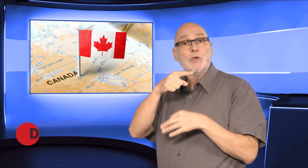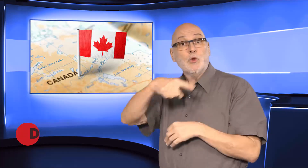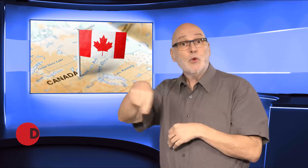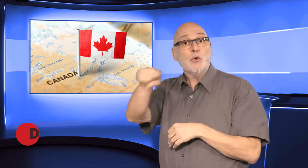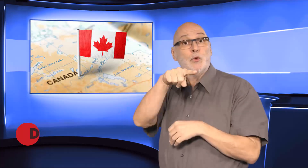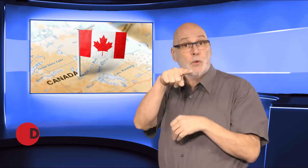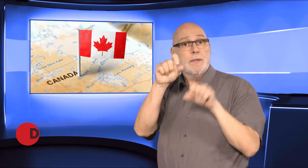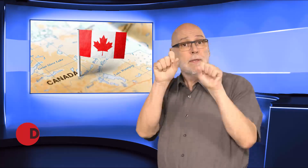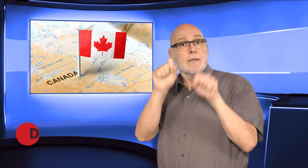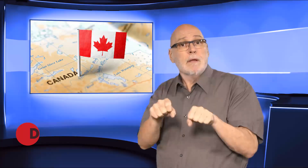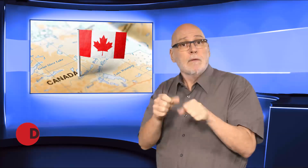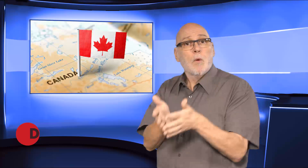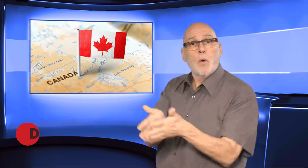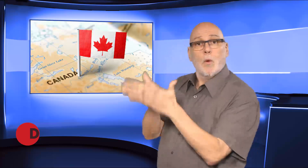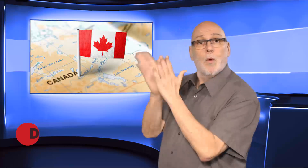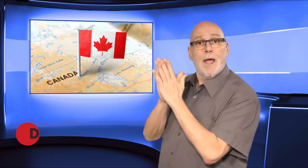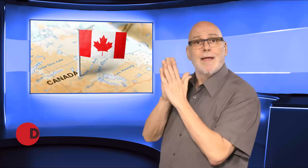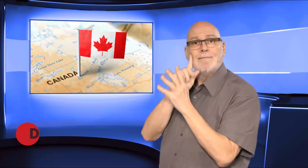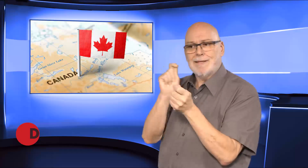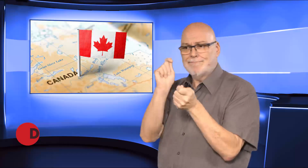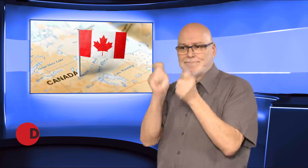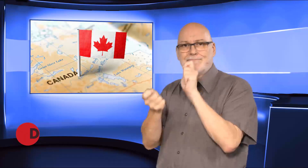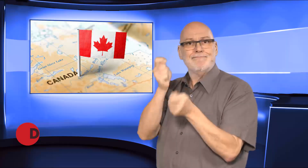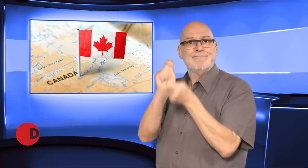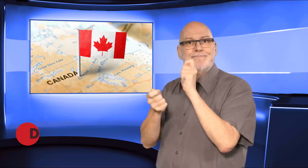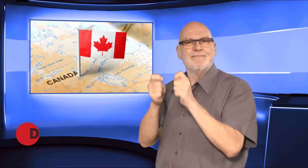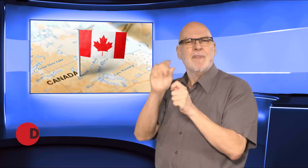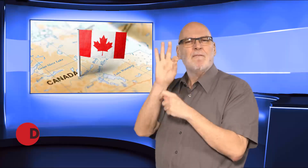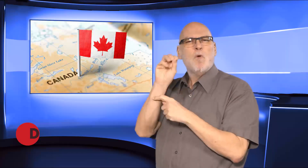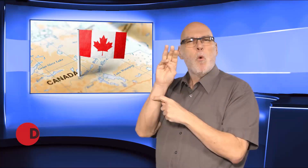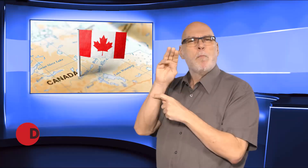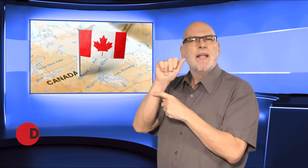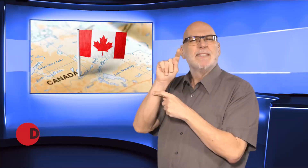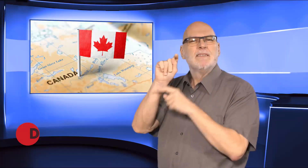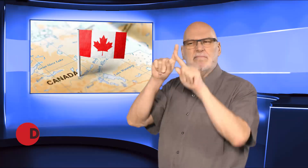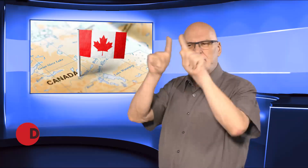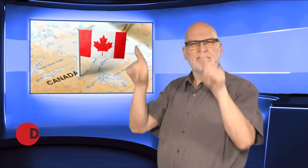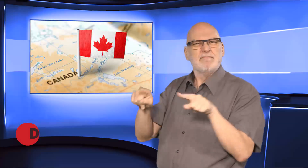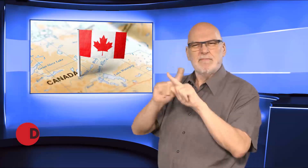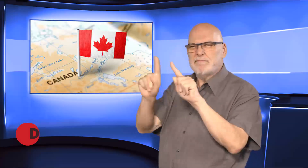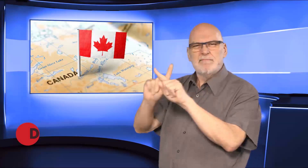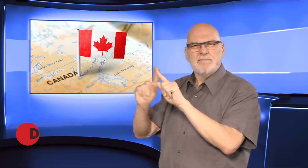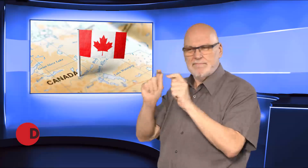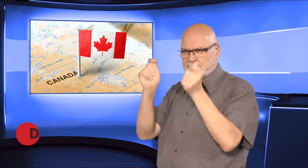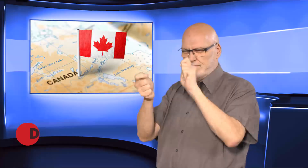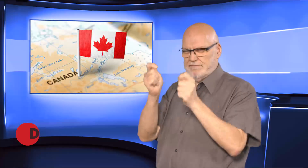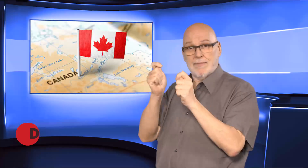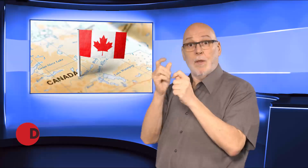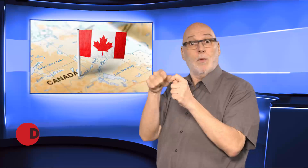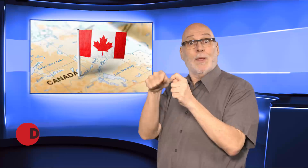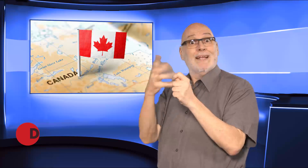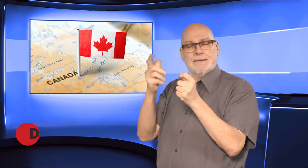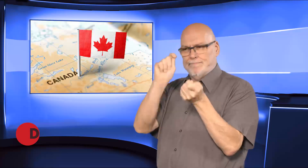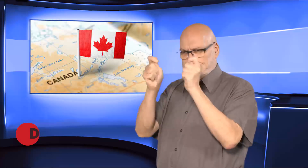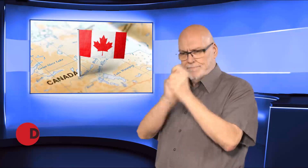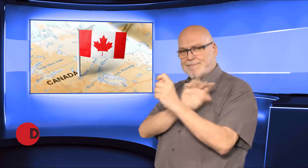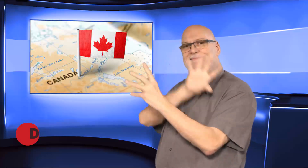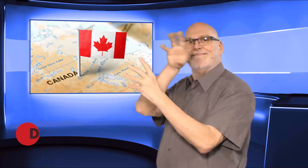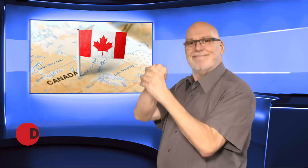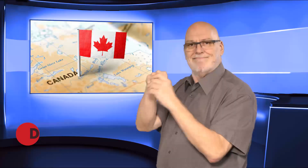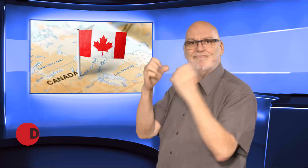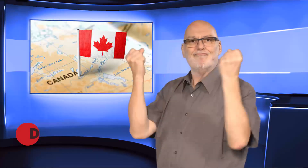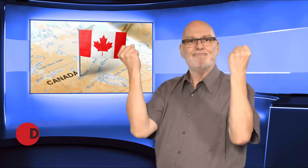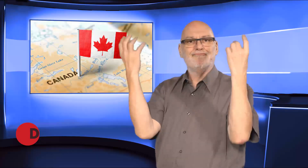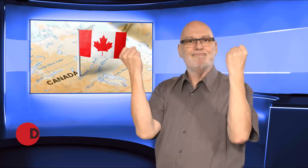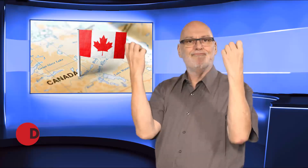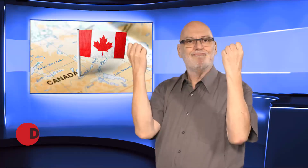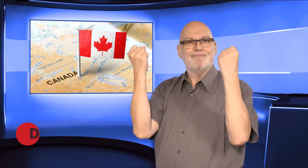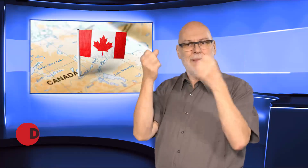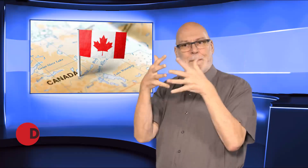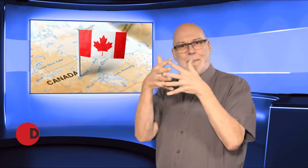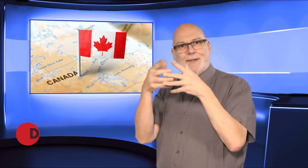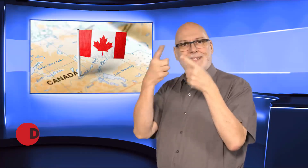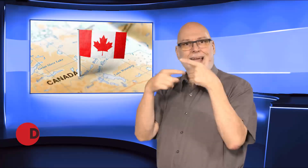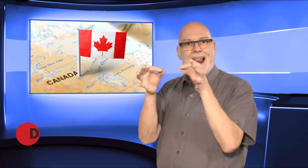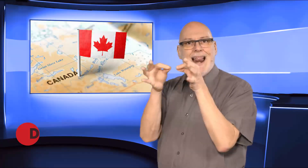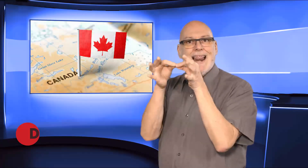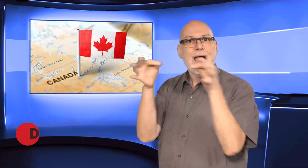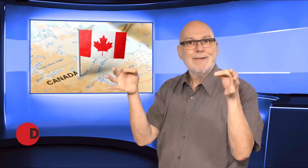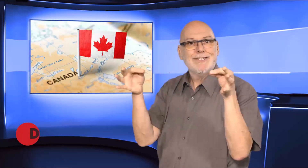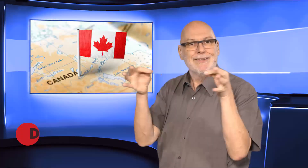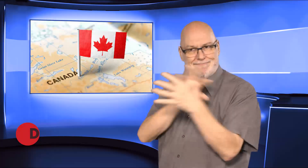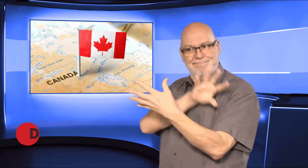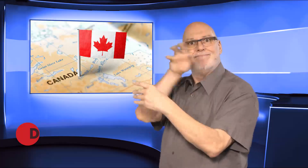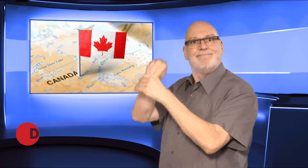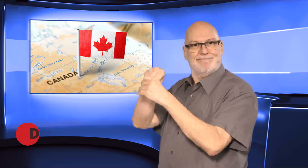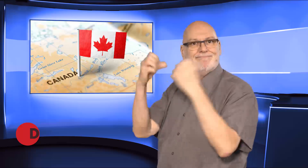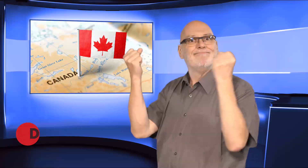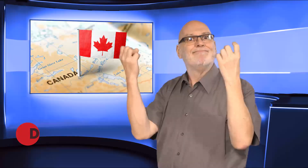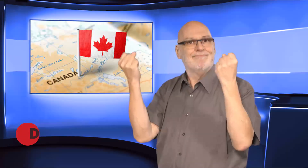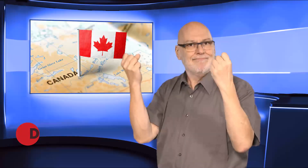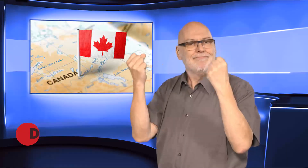"You can request alternative formats of the report in American Sign Language."